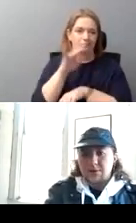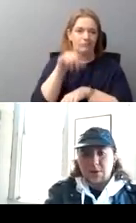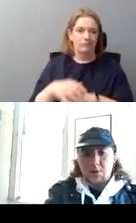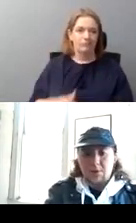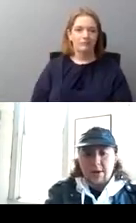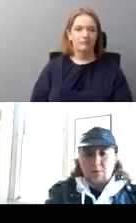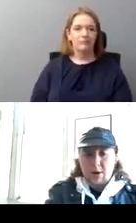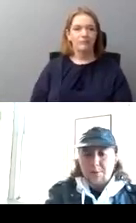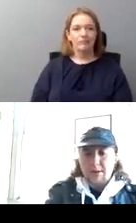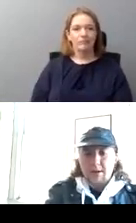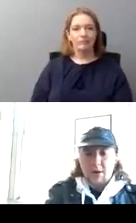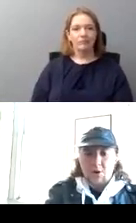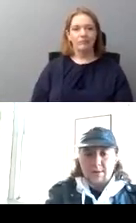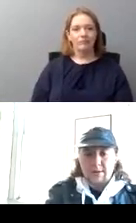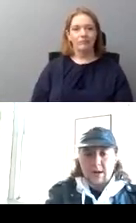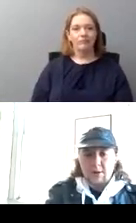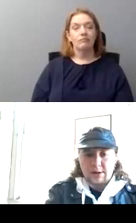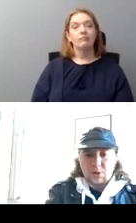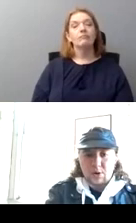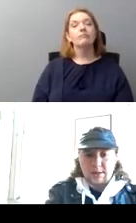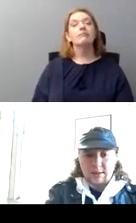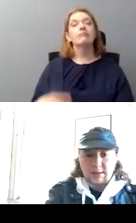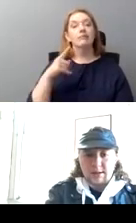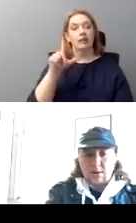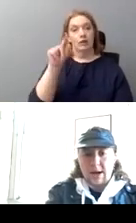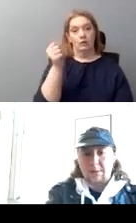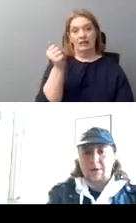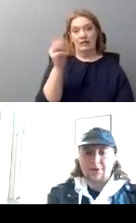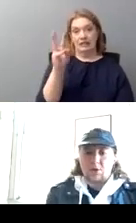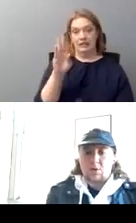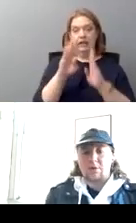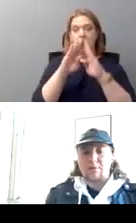So when we reopened the home as a gallery in 2016 we had the pleasure to work with